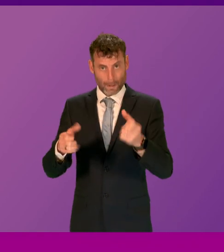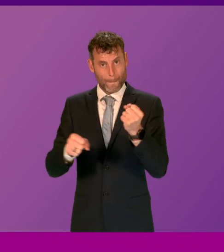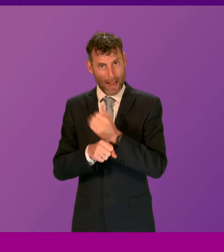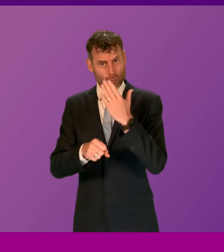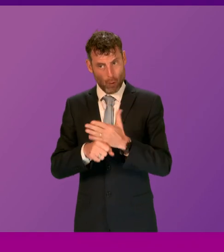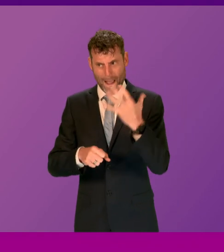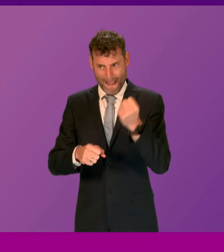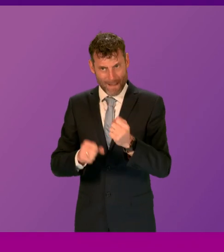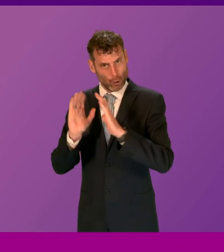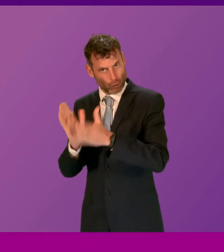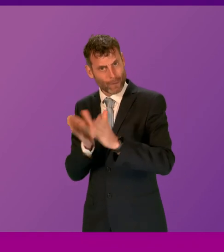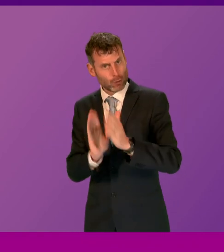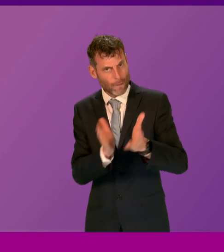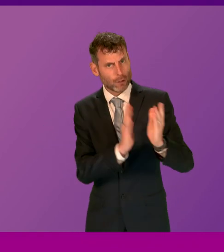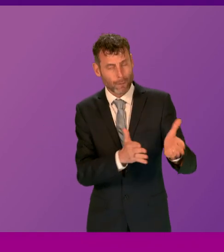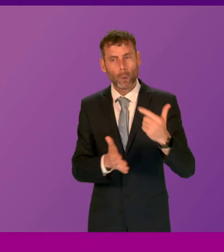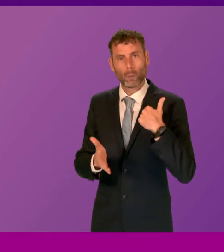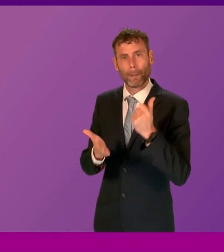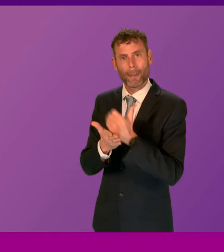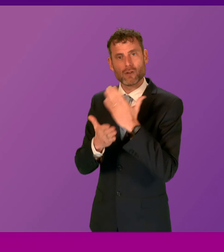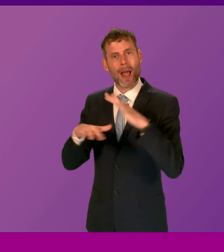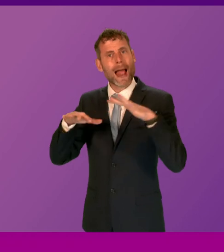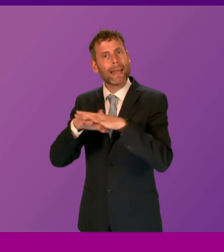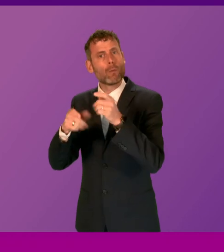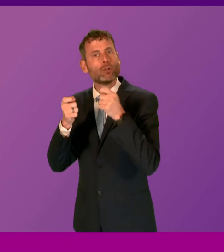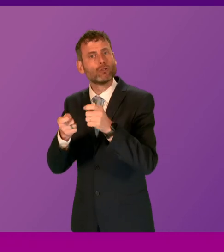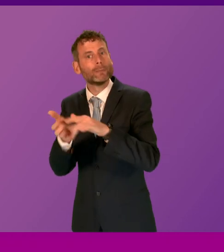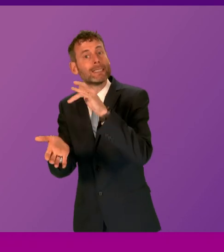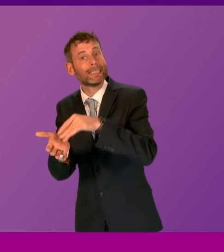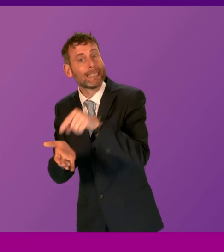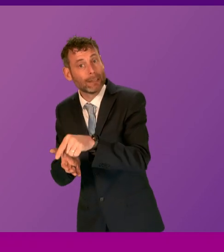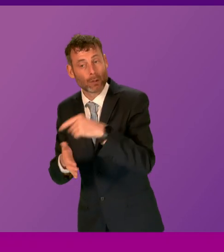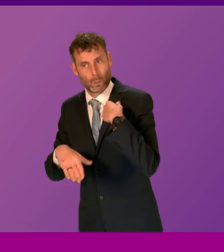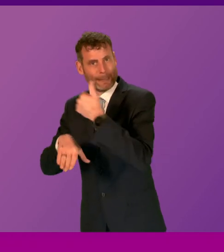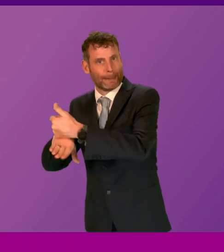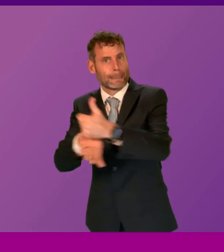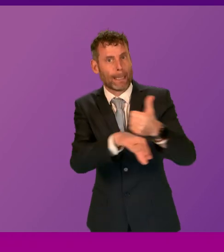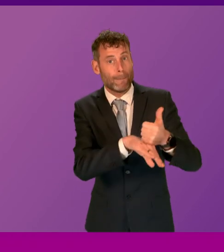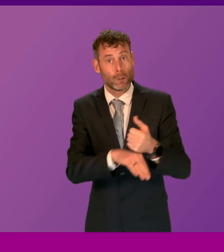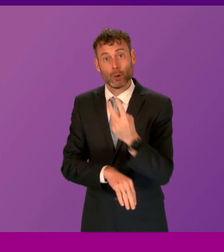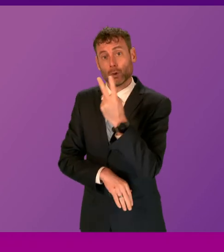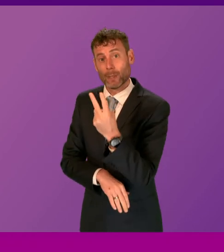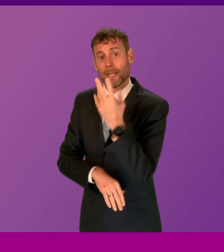Through our network of treatment centres and 20,000 additional surgeries, we have provided that capacity.